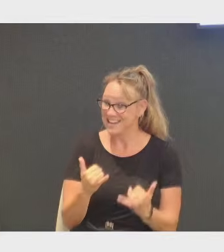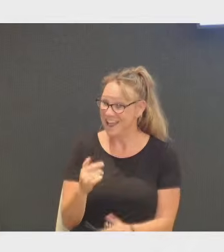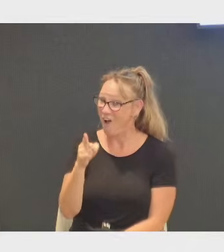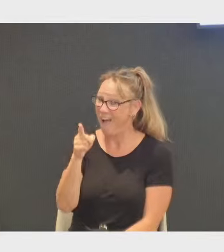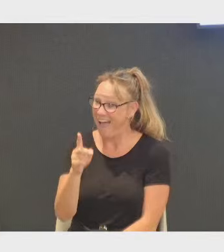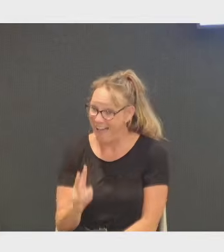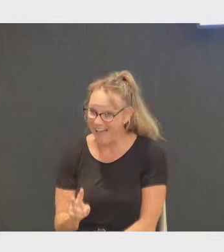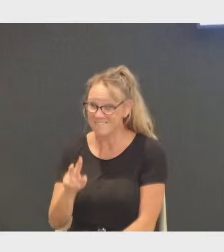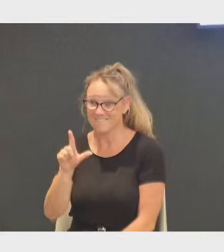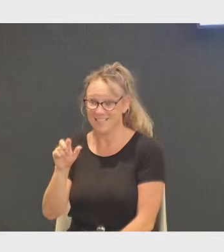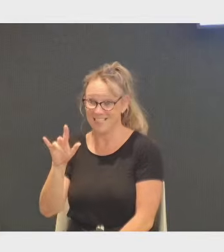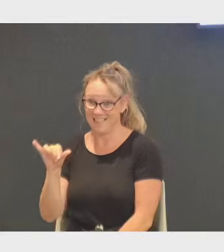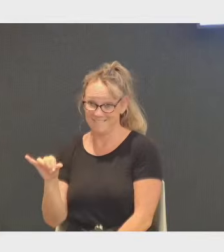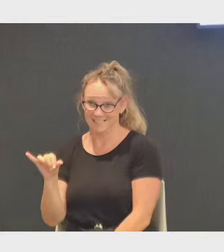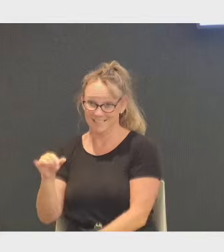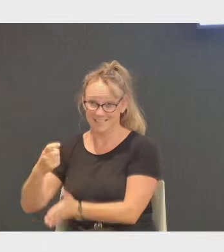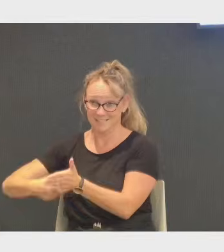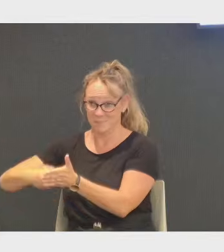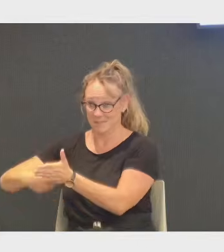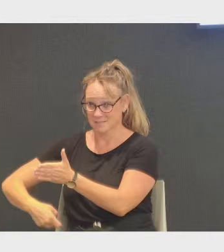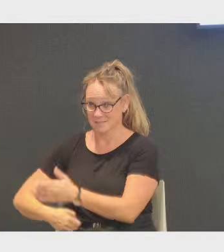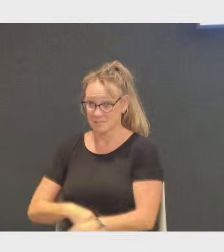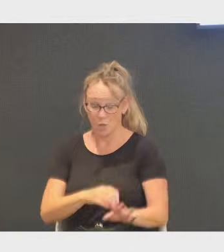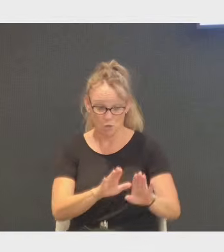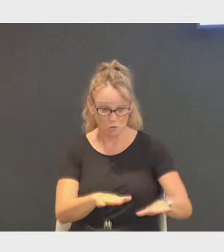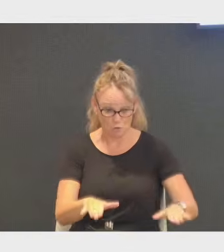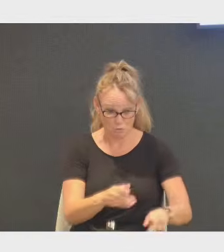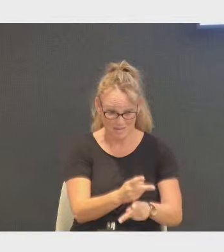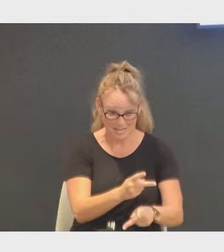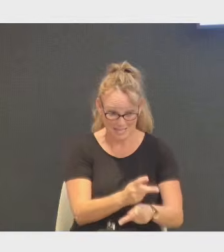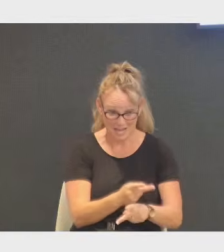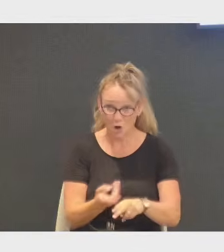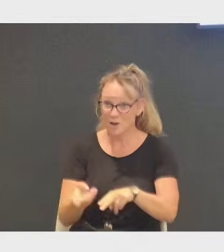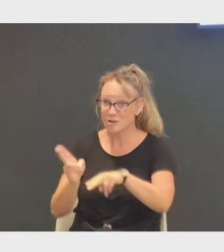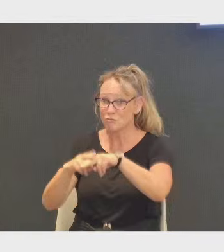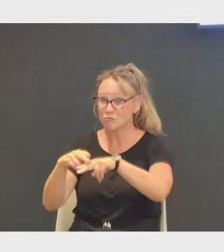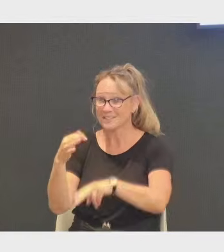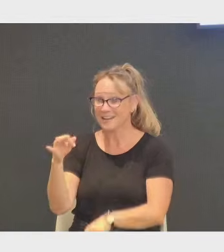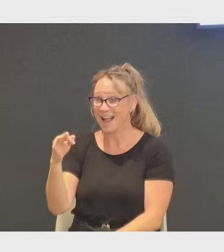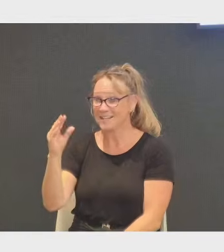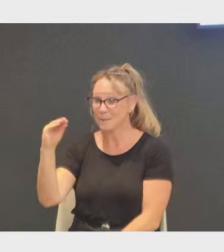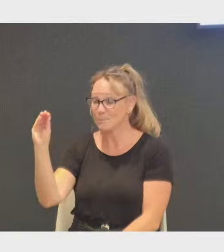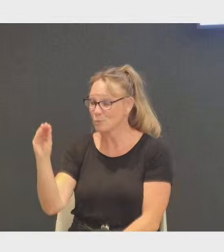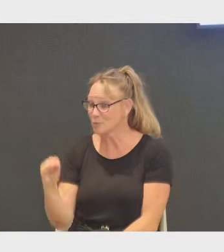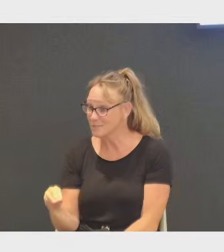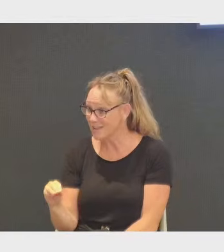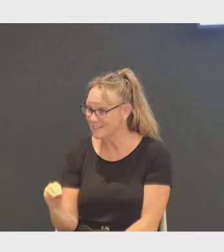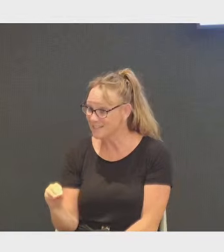expenses. Children and care have increased 19% during that same time with higher complexity of